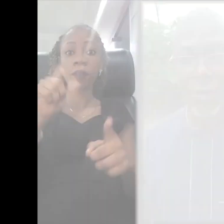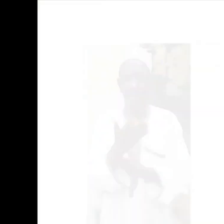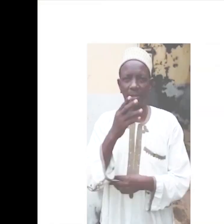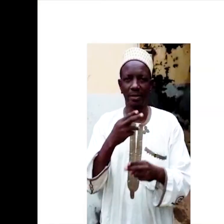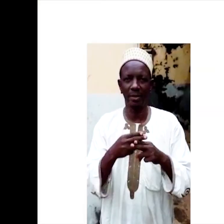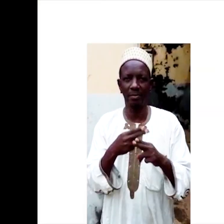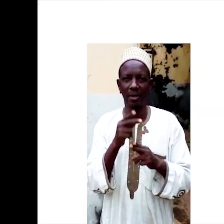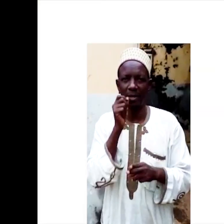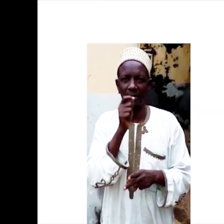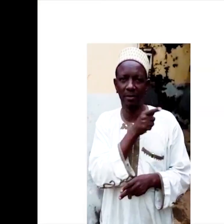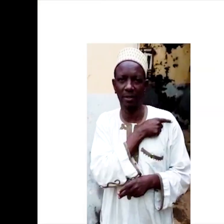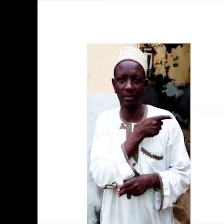Thank you.